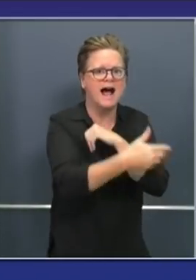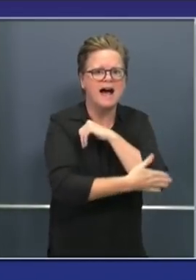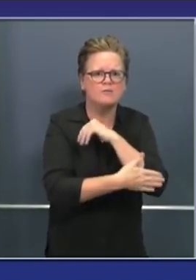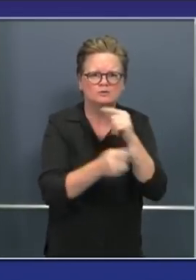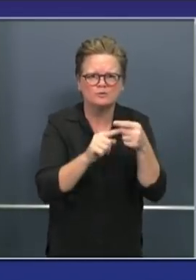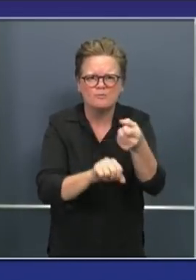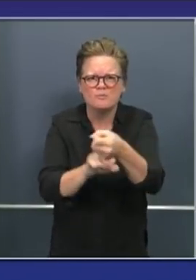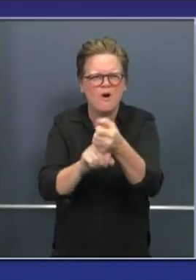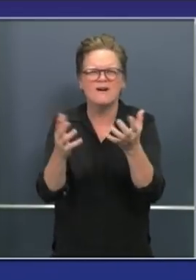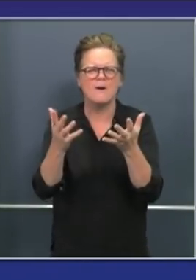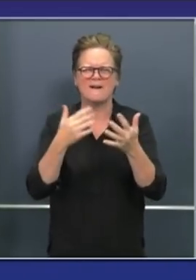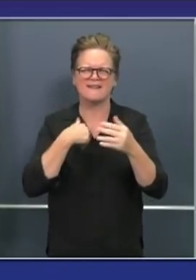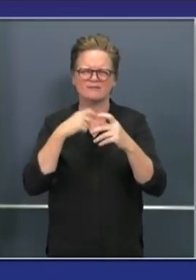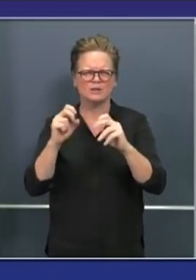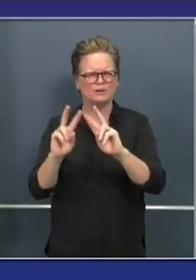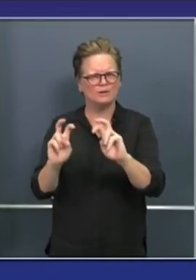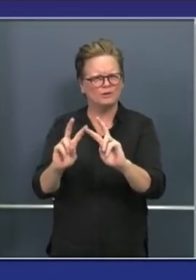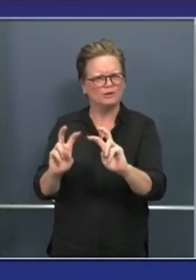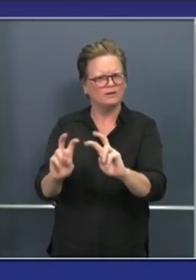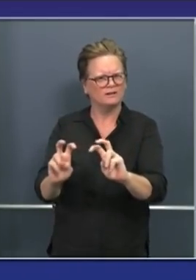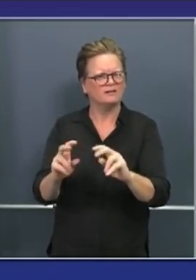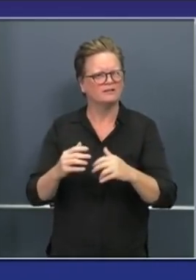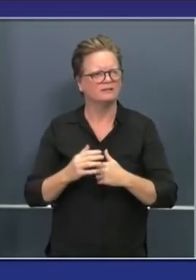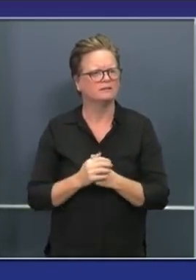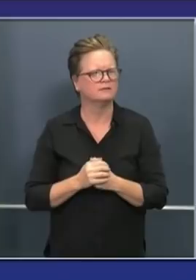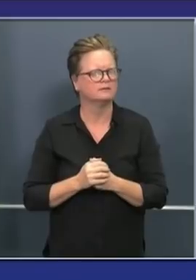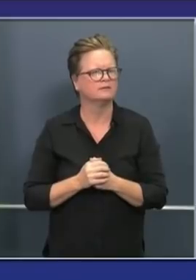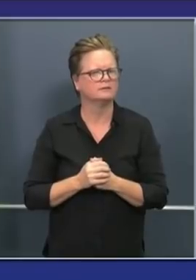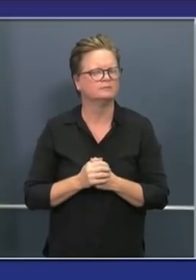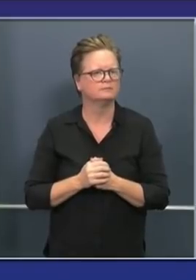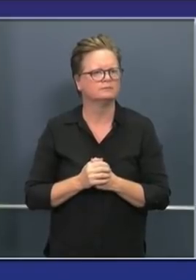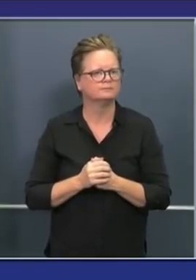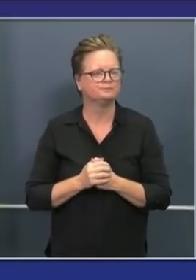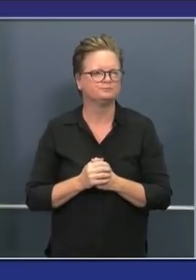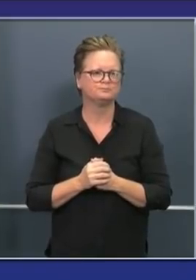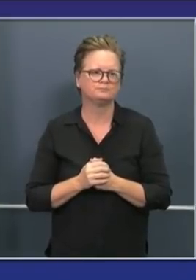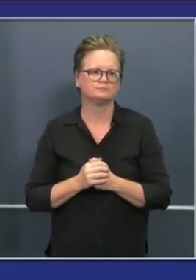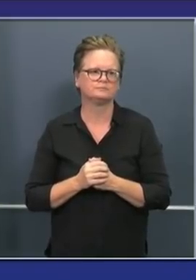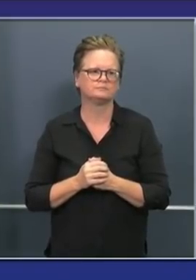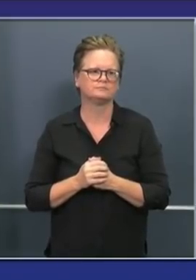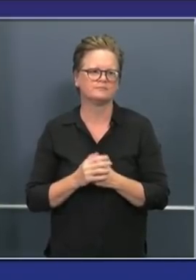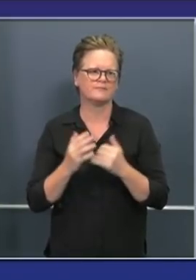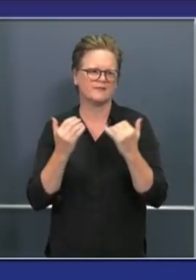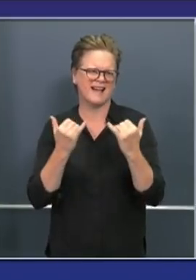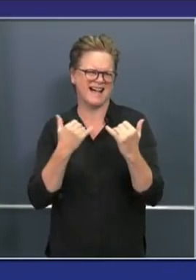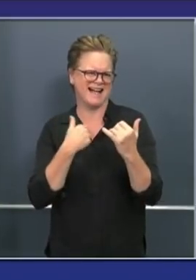AND BEFORE I MOVE ON FROM THE SLIDE, WE HAVE ALWAYS WHAT WE CALL OUR STEP THREE INSTITUTING